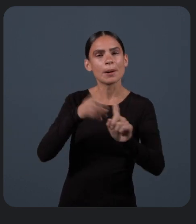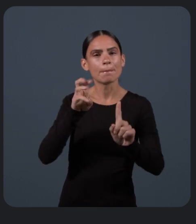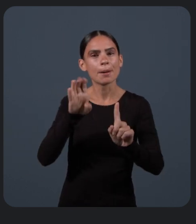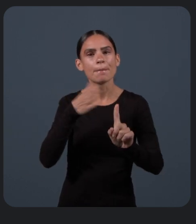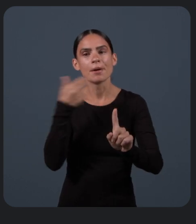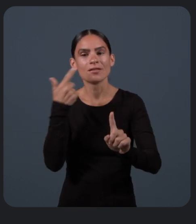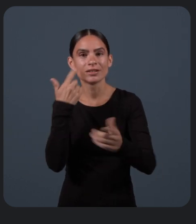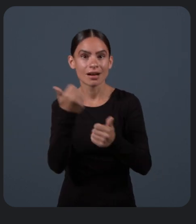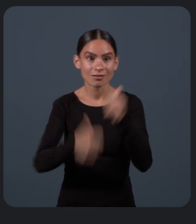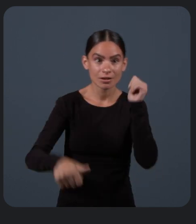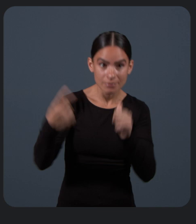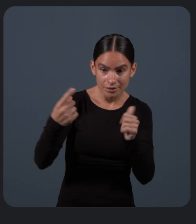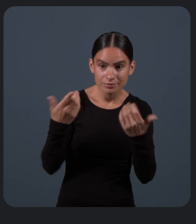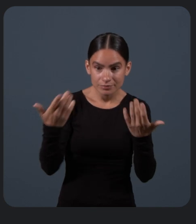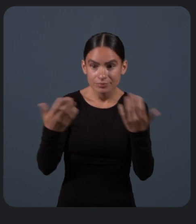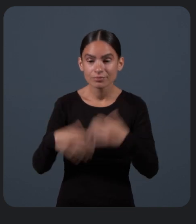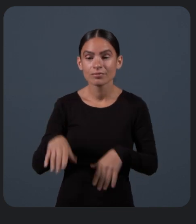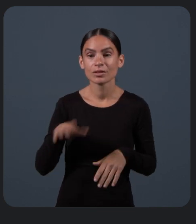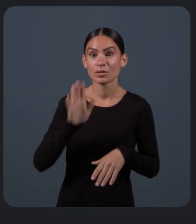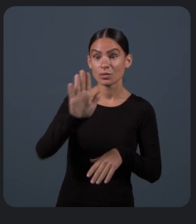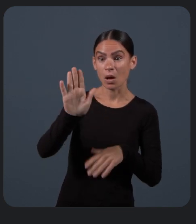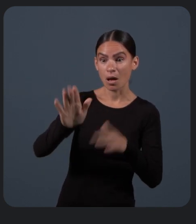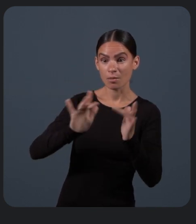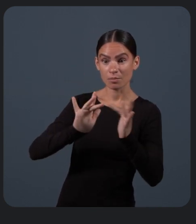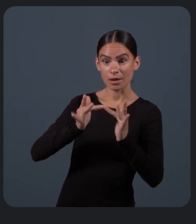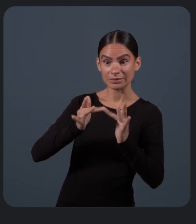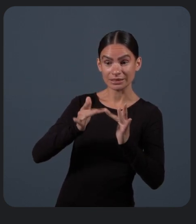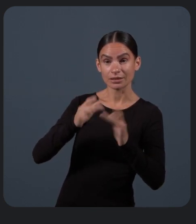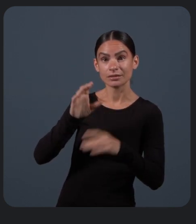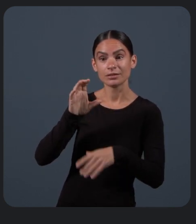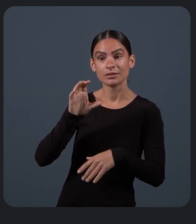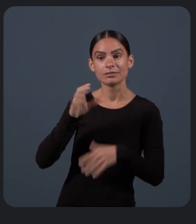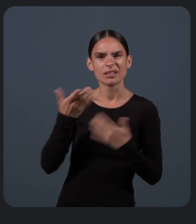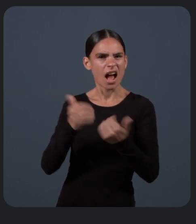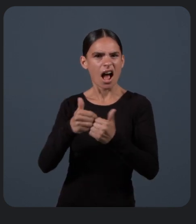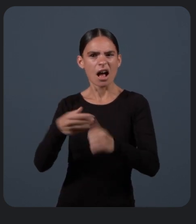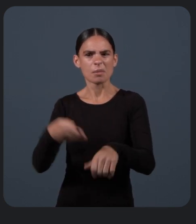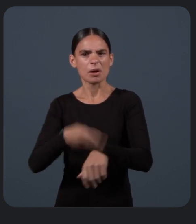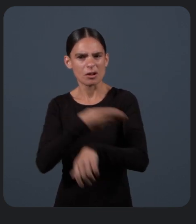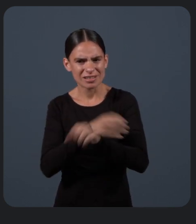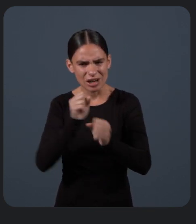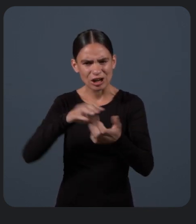and learn how to improve your scores on web.dev. And, in the latest Chrome release,